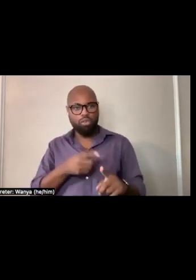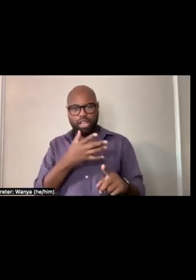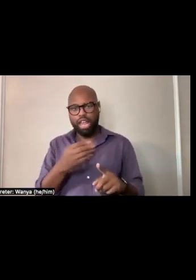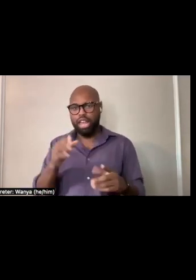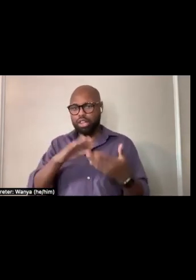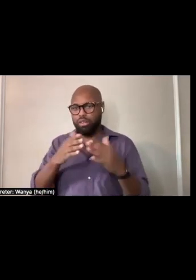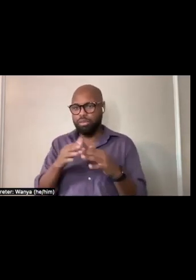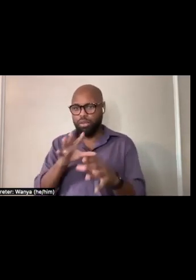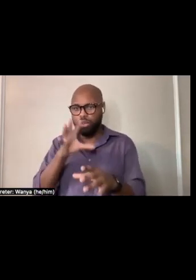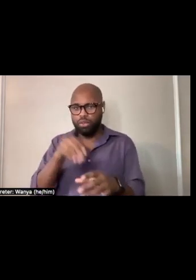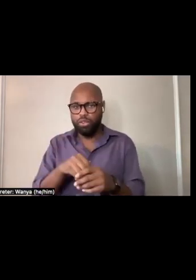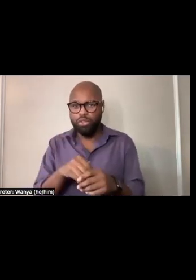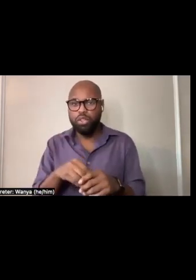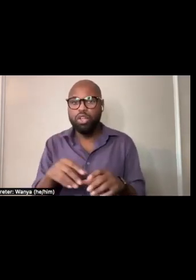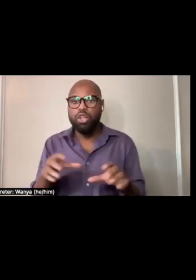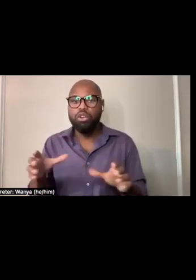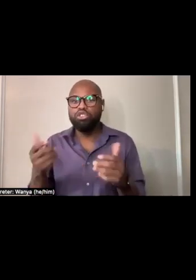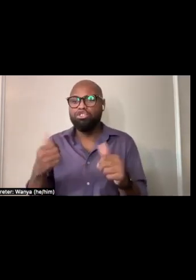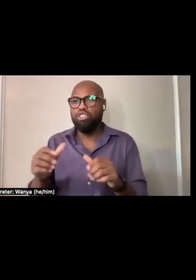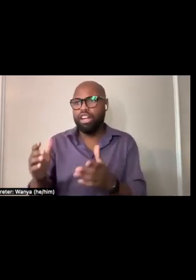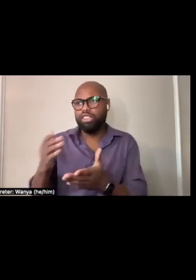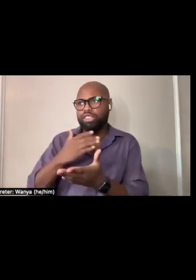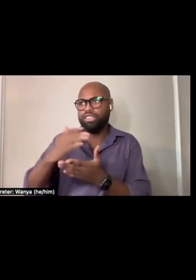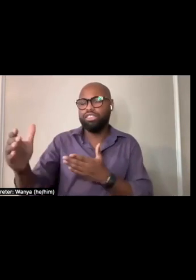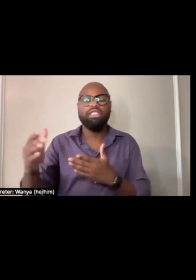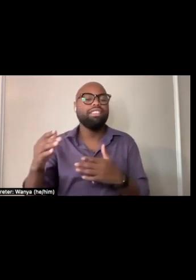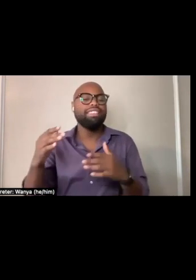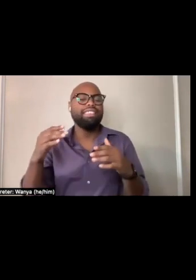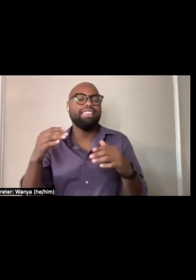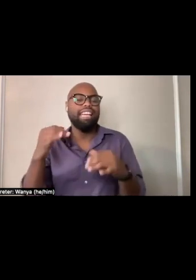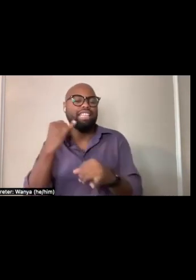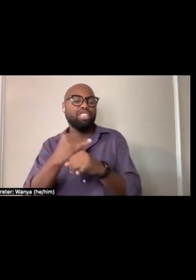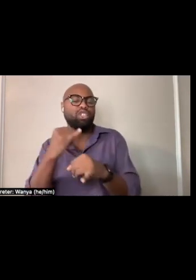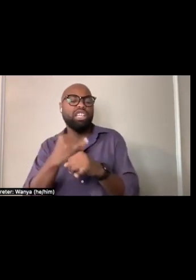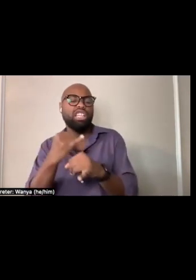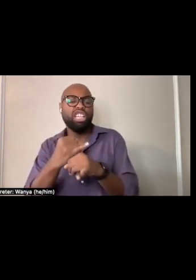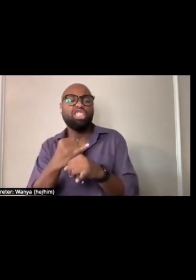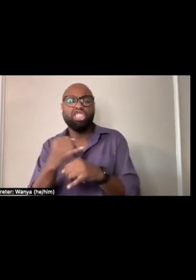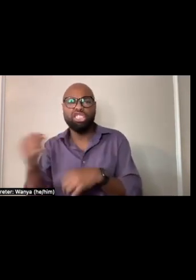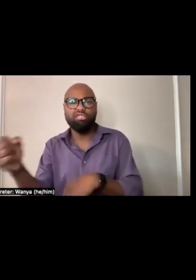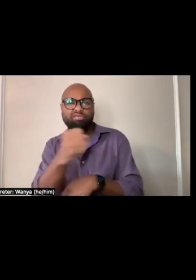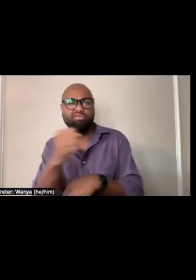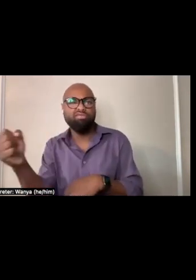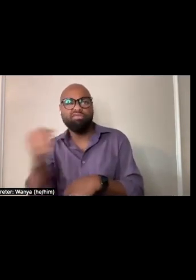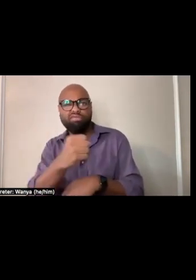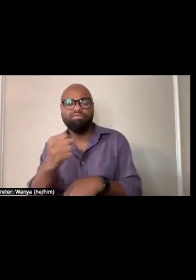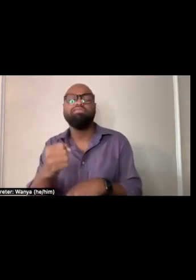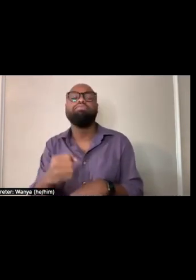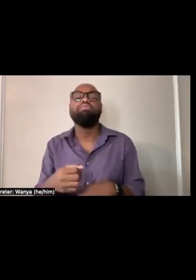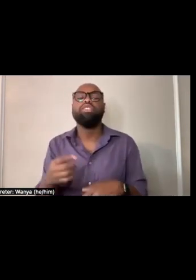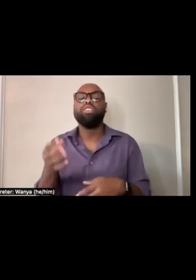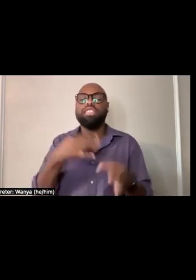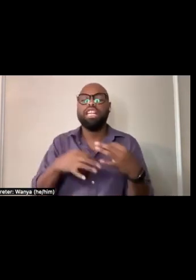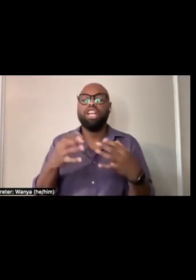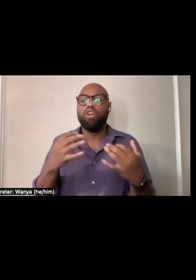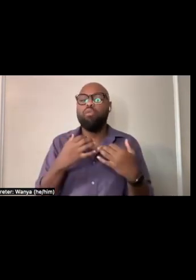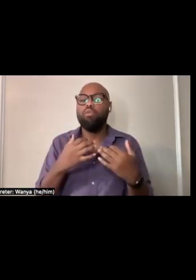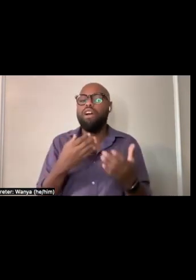to ward off institutionalization. So their idea was to bring together various Medicaid funding streams so the whole person could be